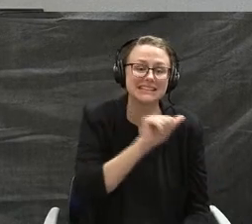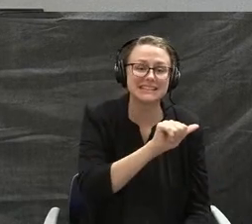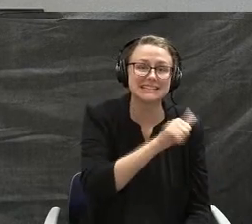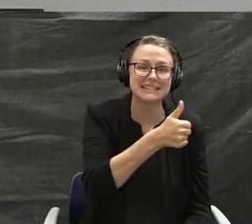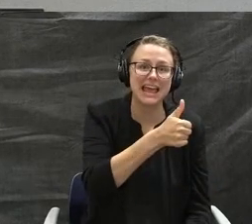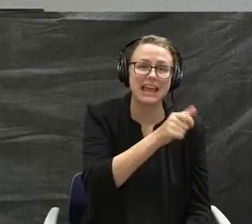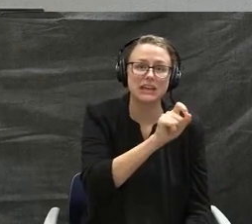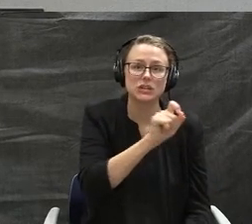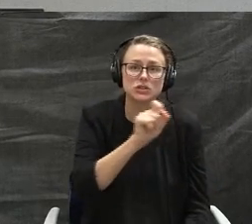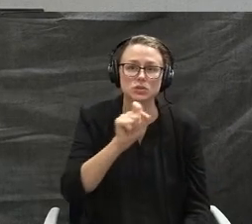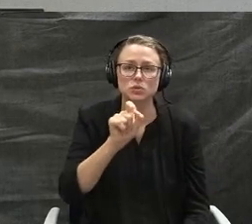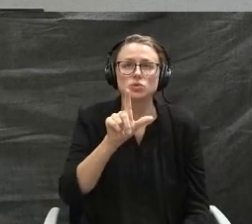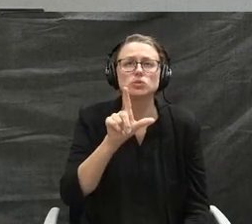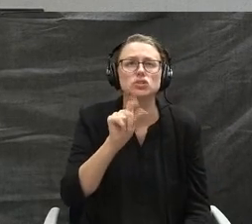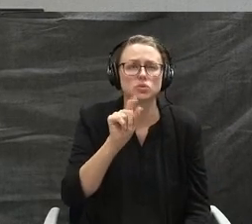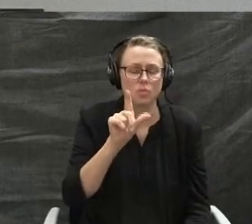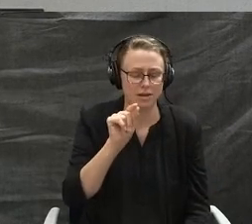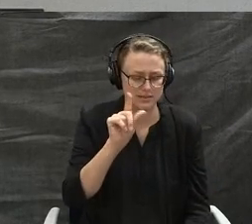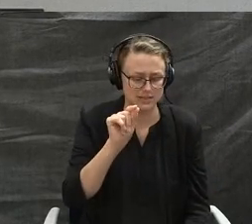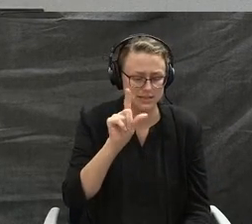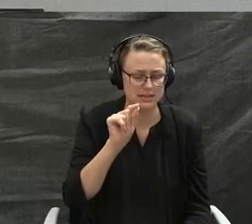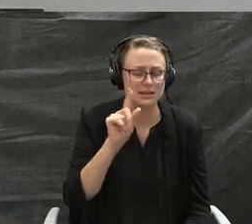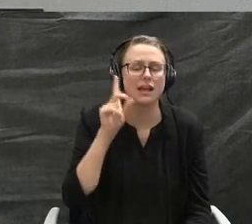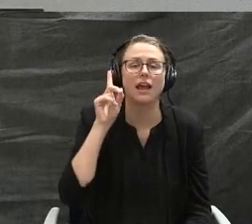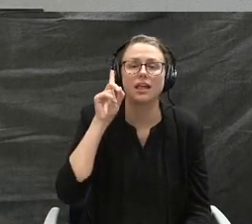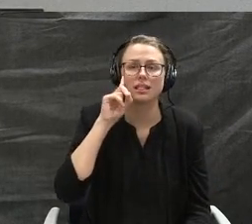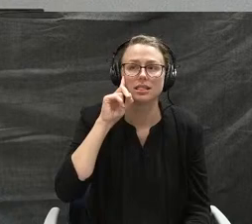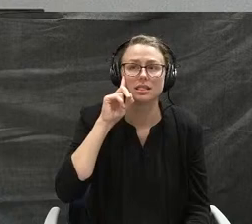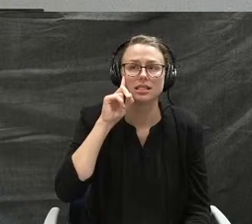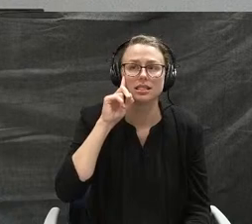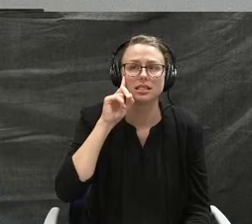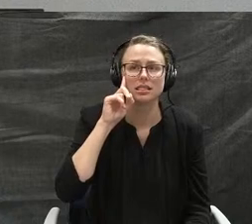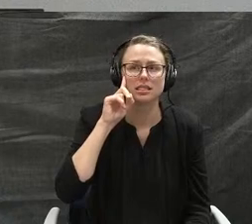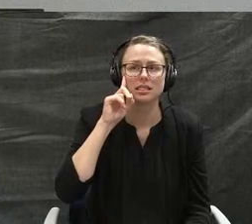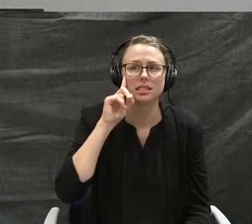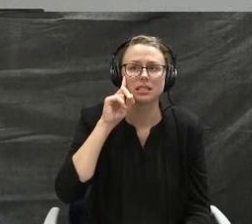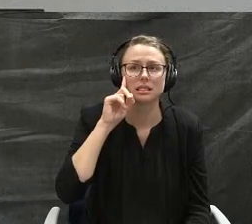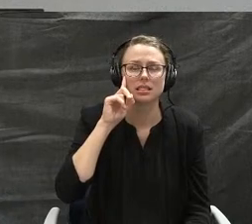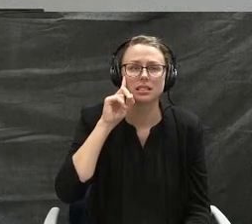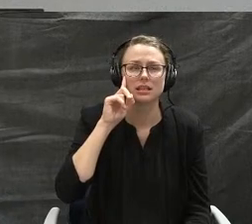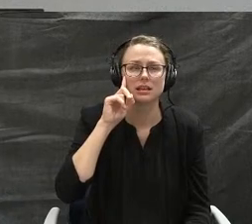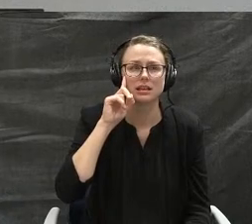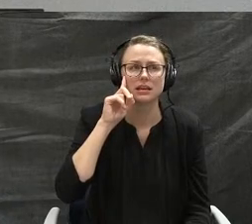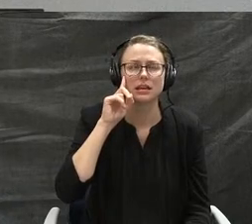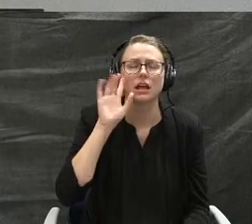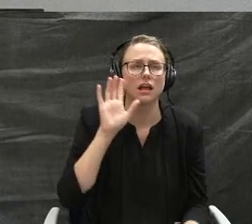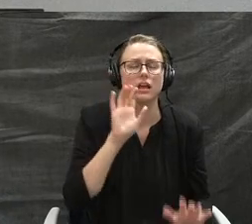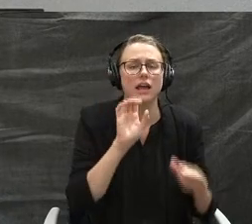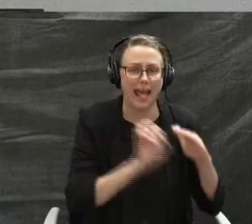Then Up Every elementary can be in school.